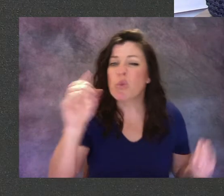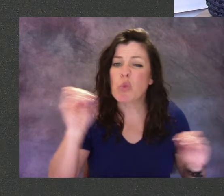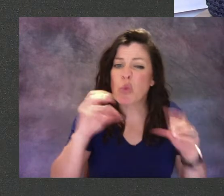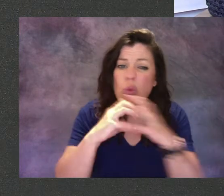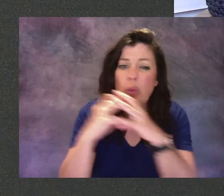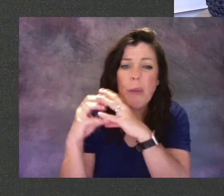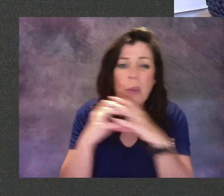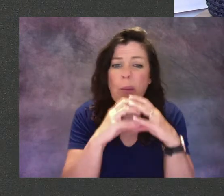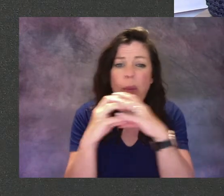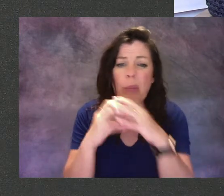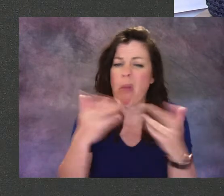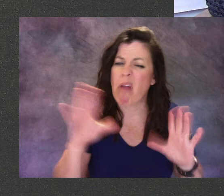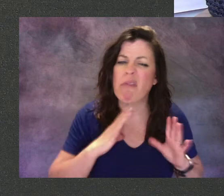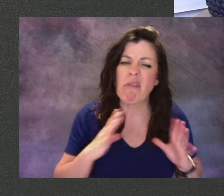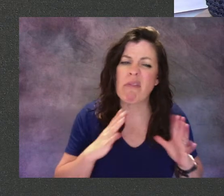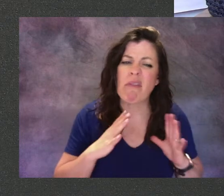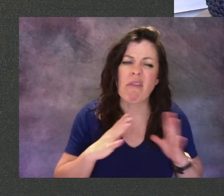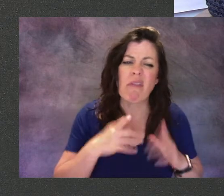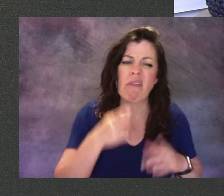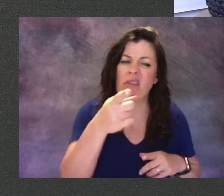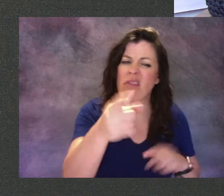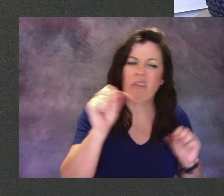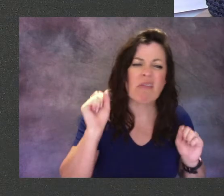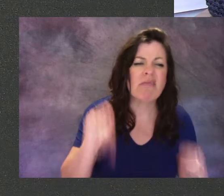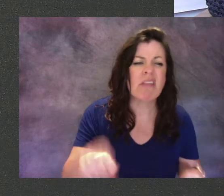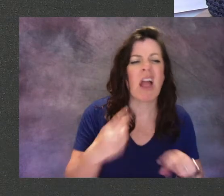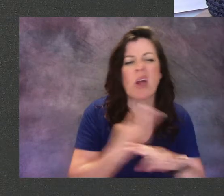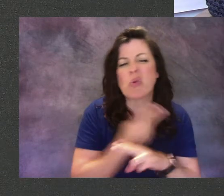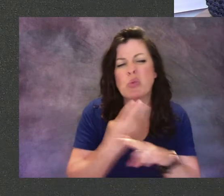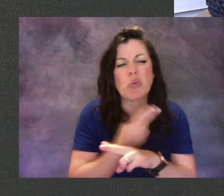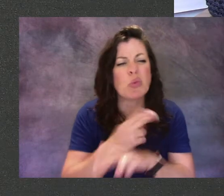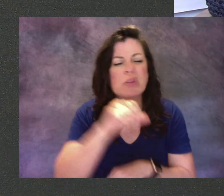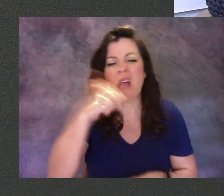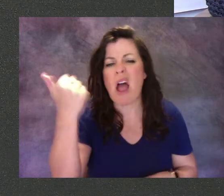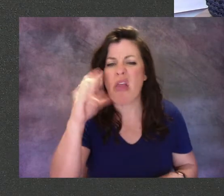'Cause you can use cotton balls, you can use pennies,